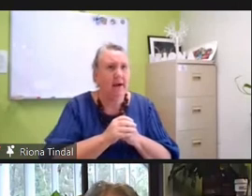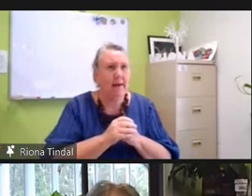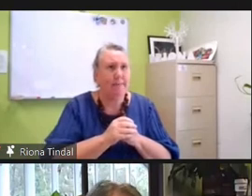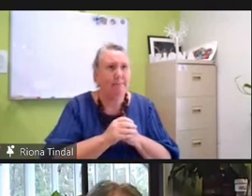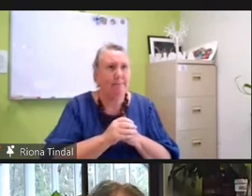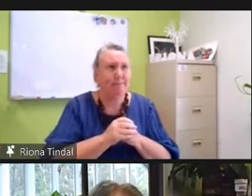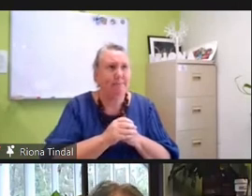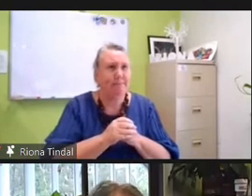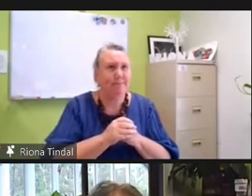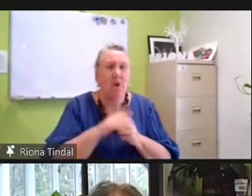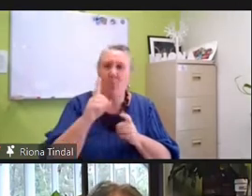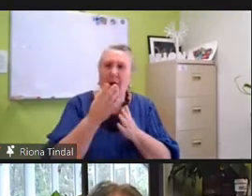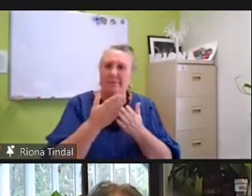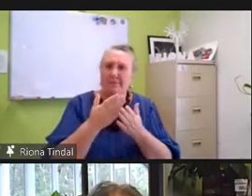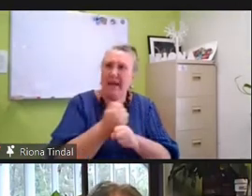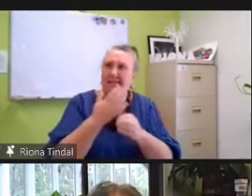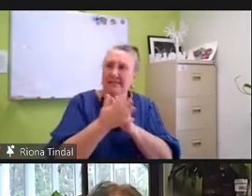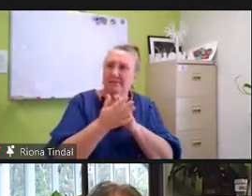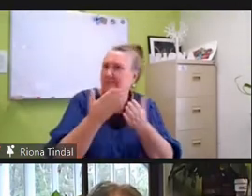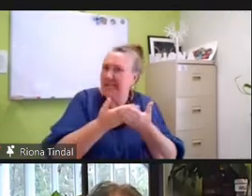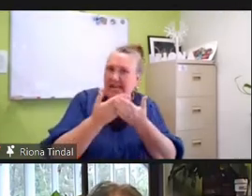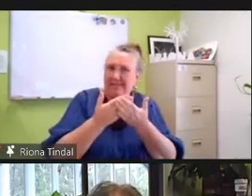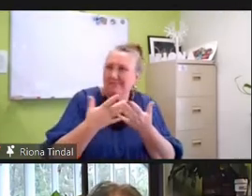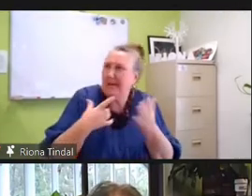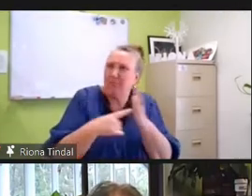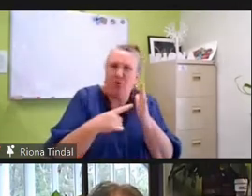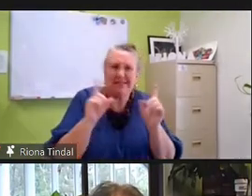Well, it needs to be easy to understand, doesn't it? Of course, when you're